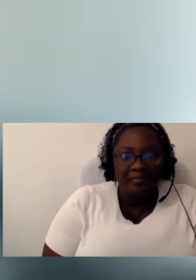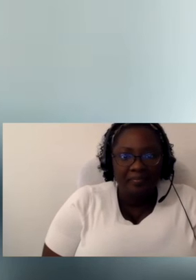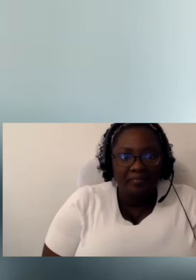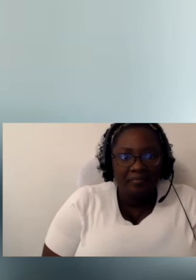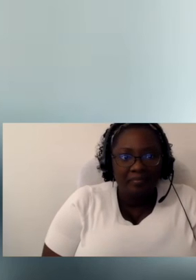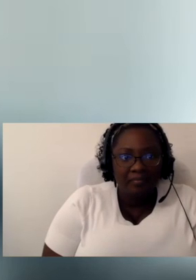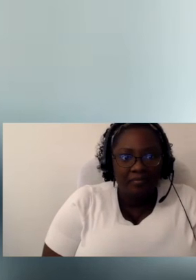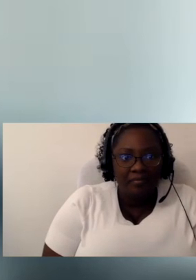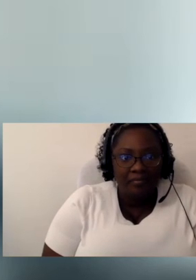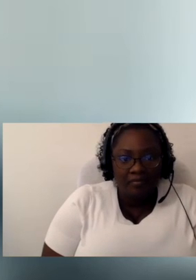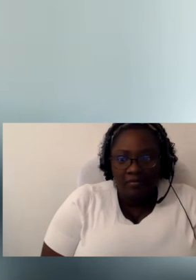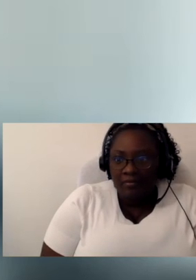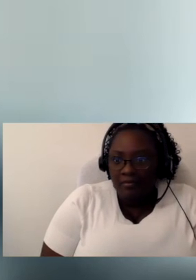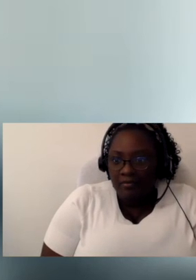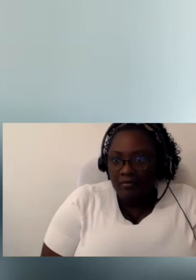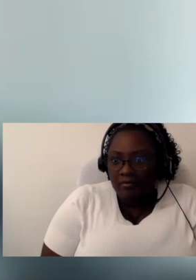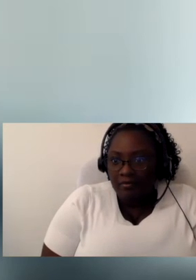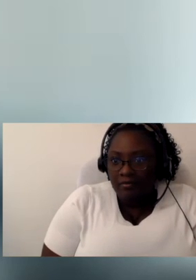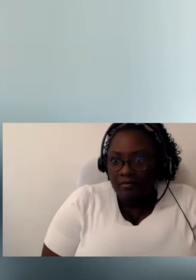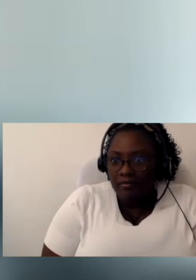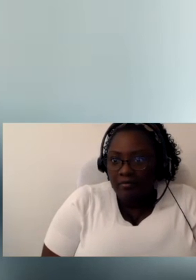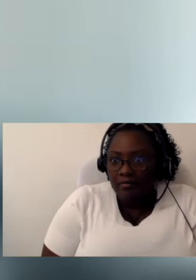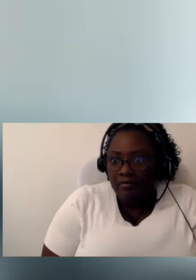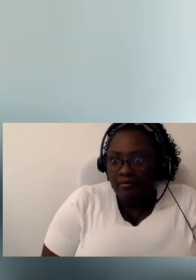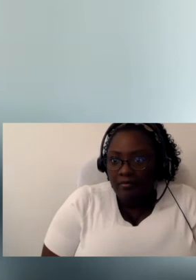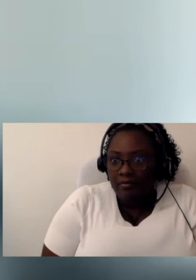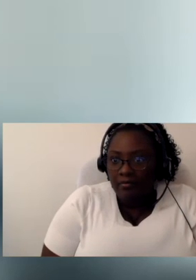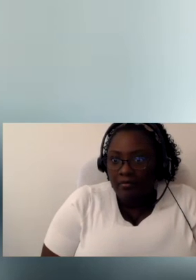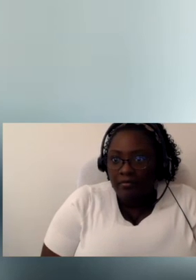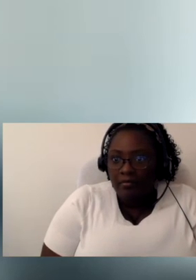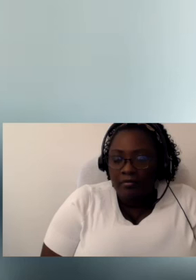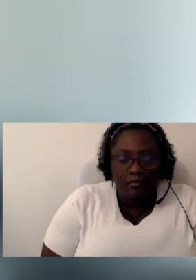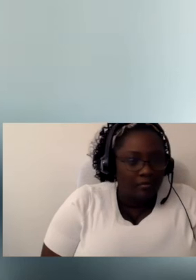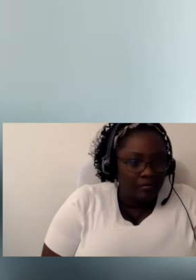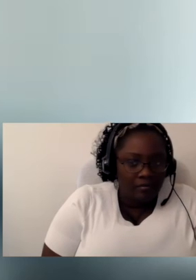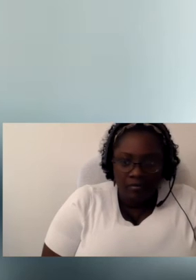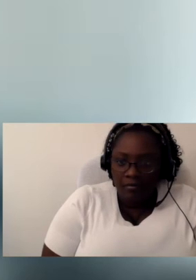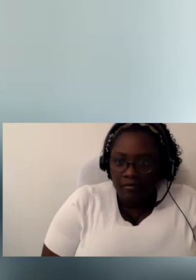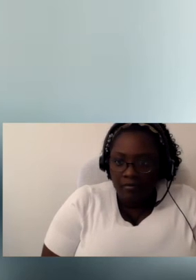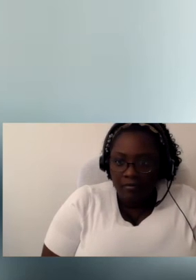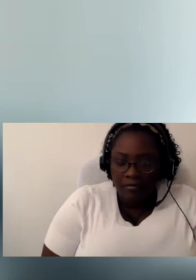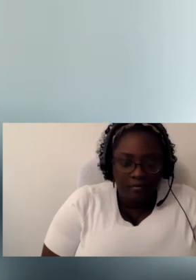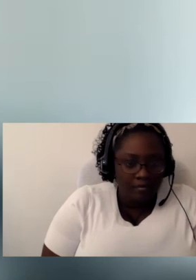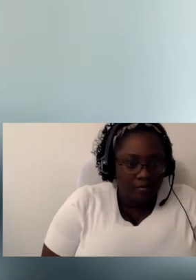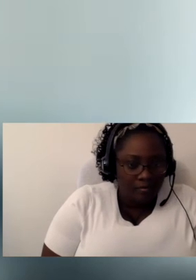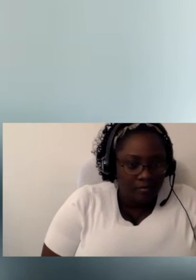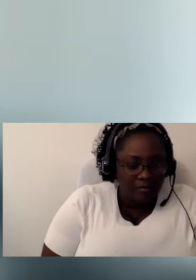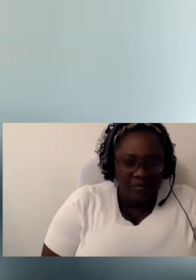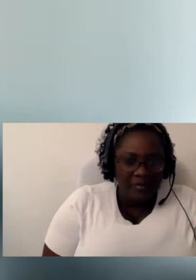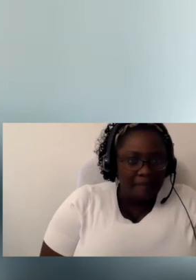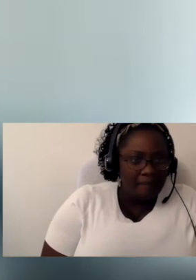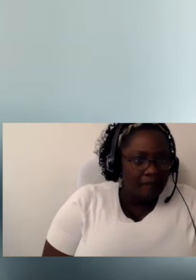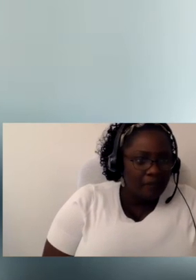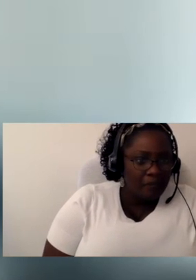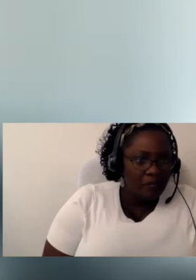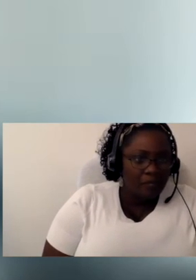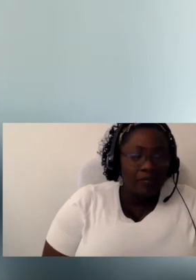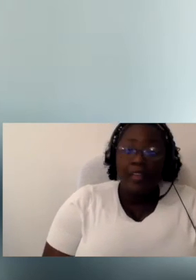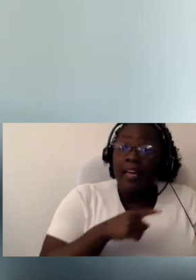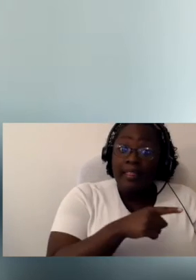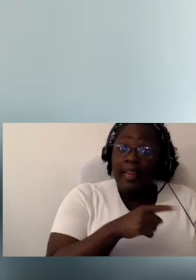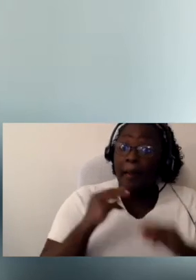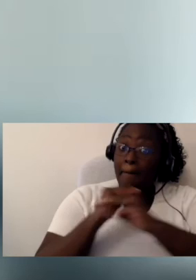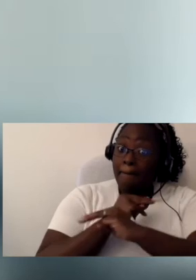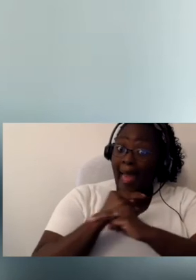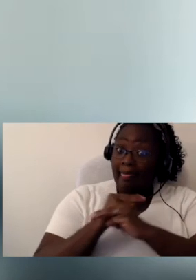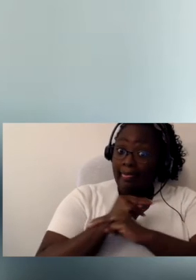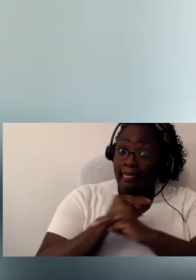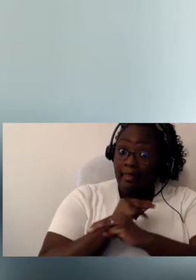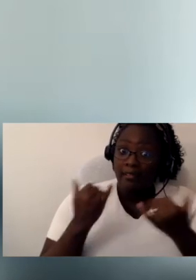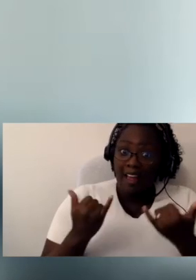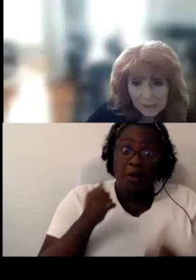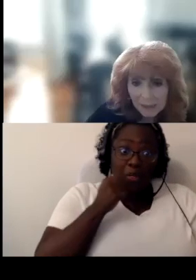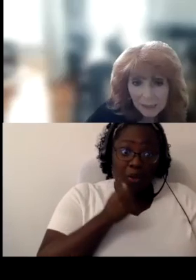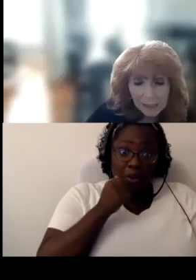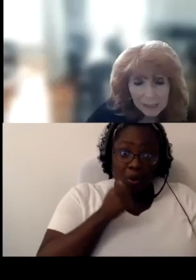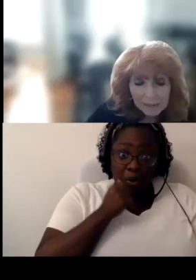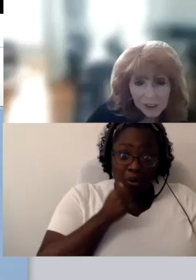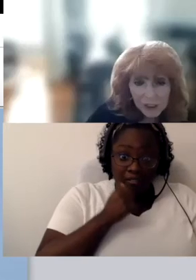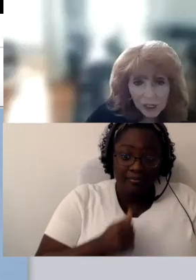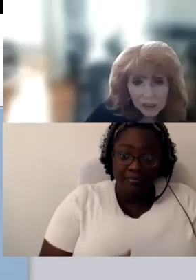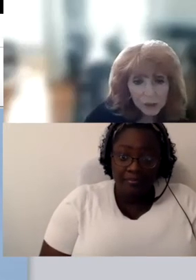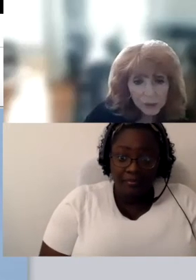Let’s see. Okay, so they're doing math and this little gal has been, they started doing